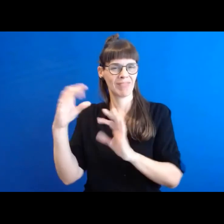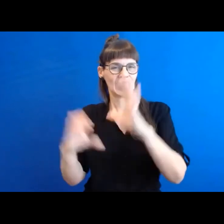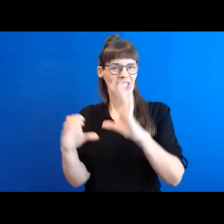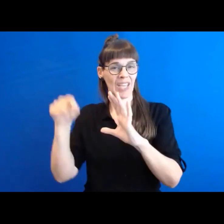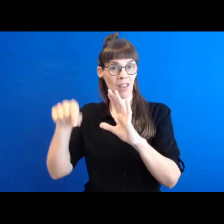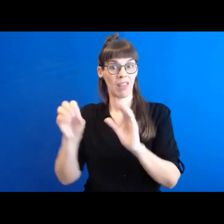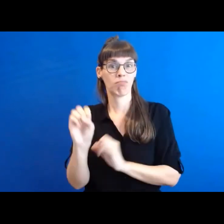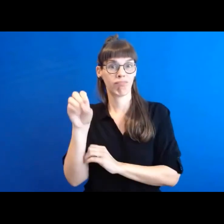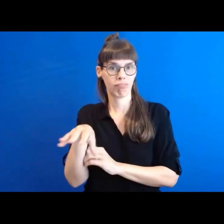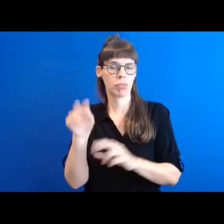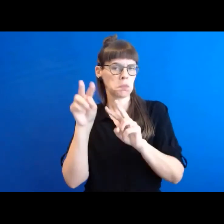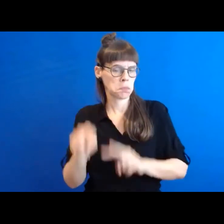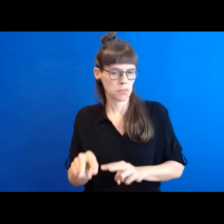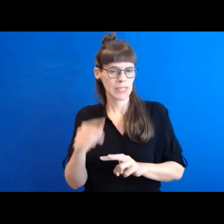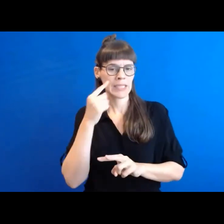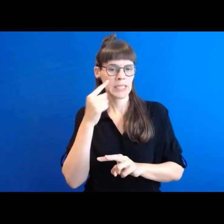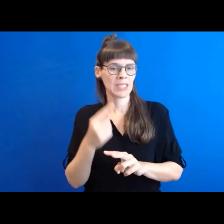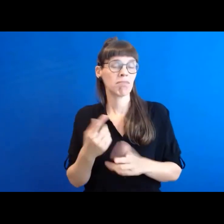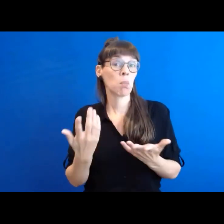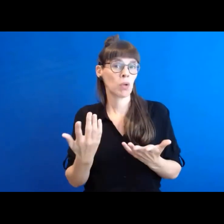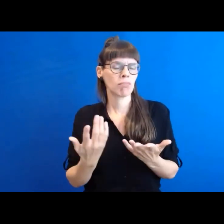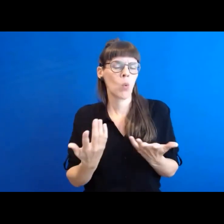still very valid and we still see similar impacts